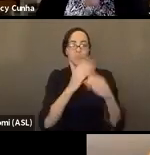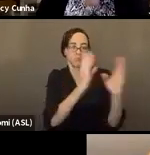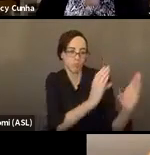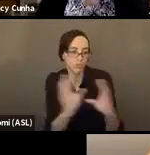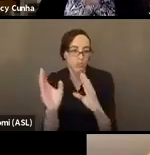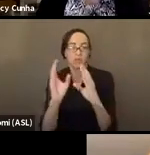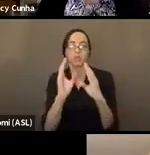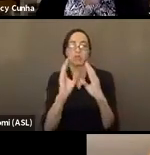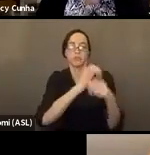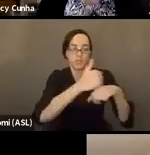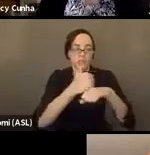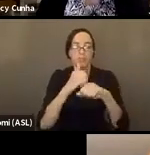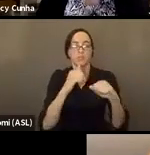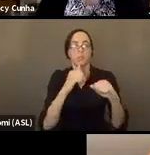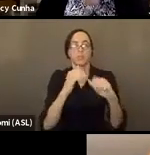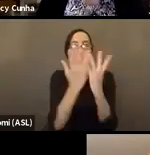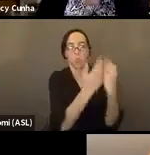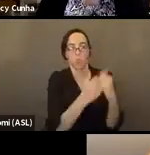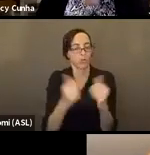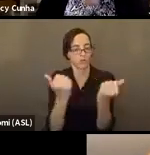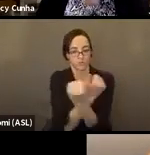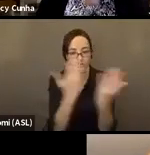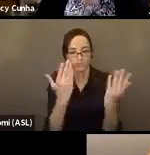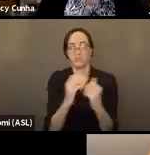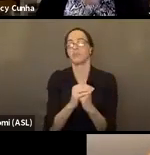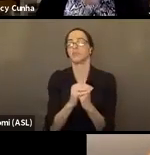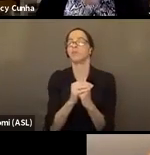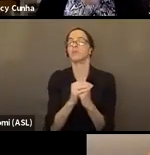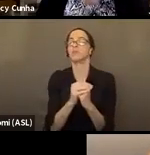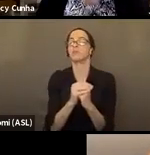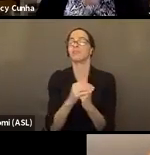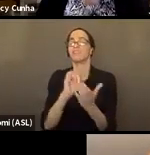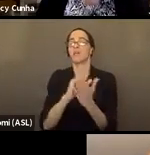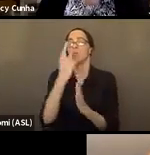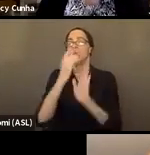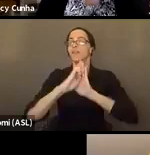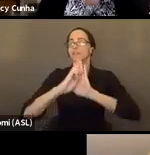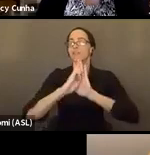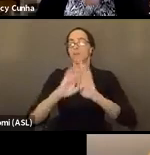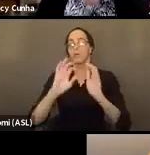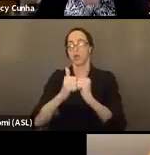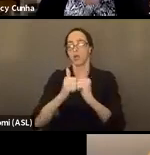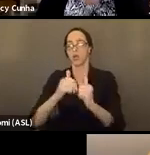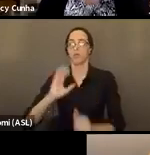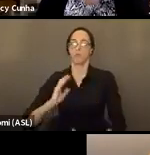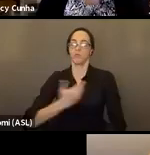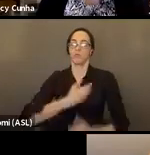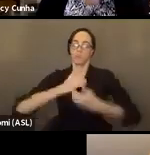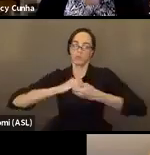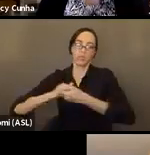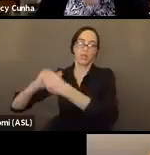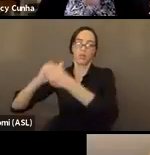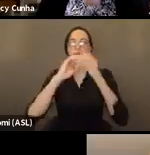is important i mean these connections really help out another quick one i got a call from